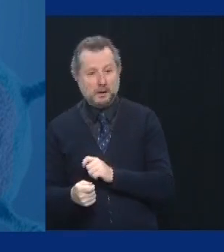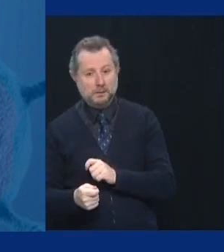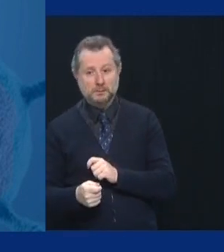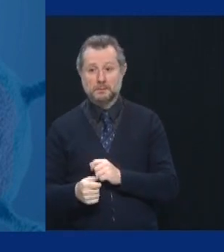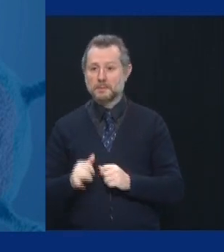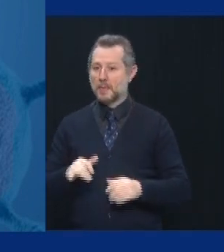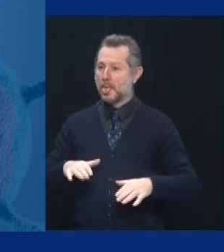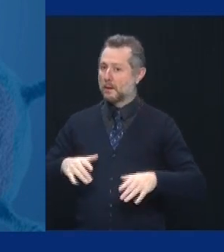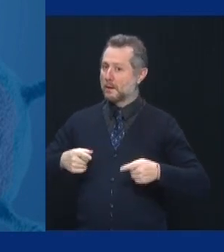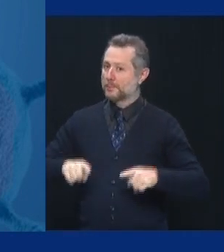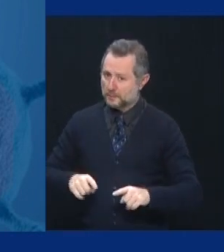STRAIN.